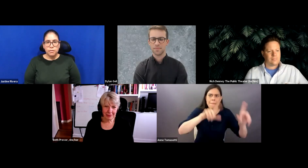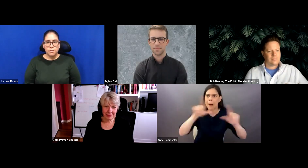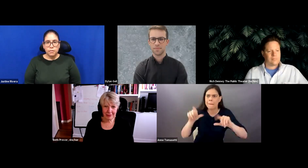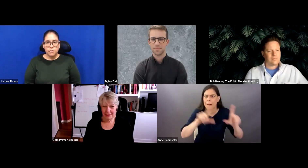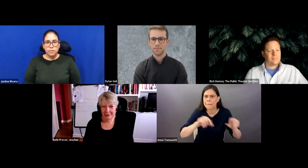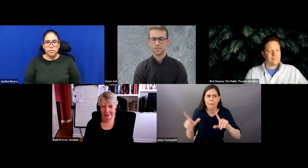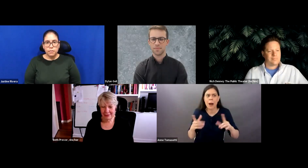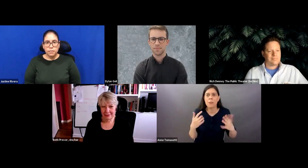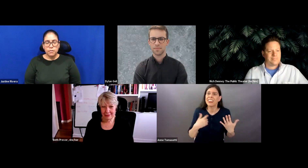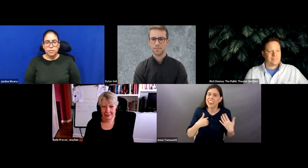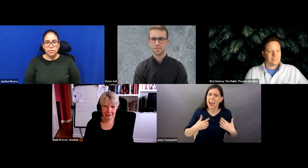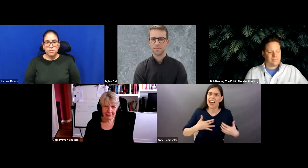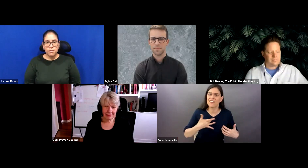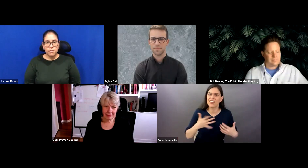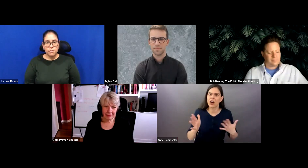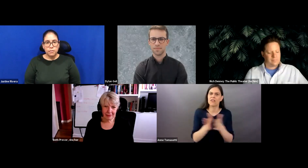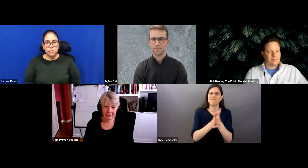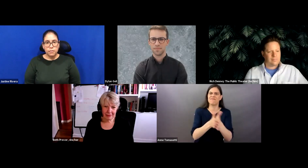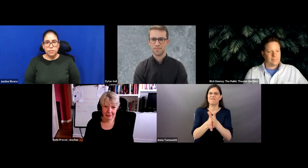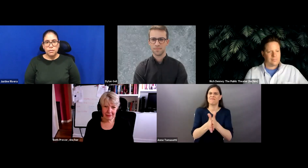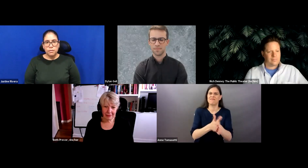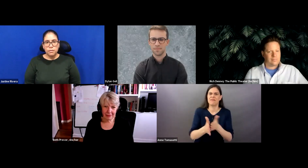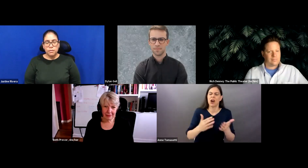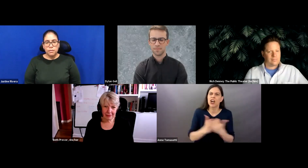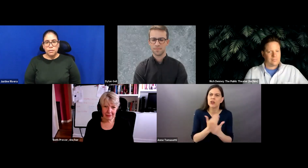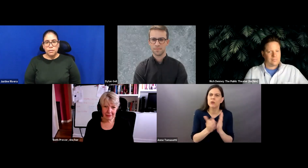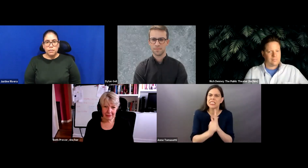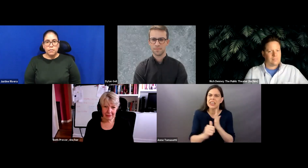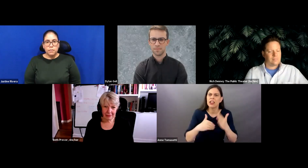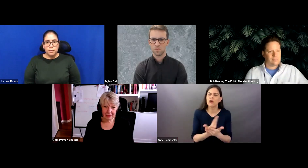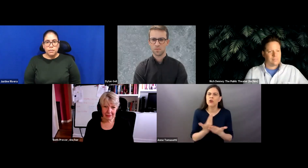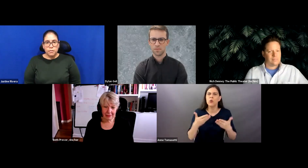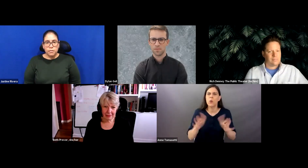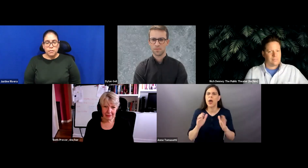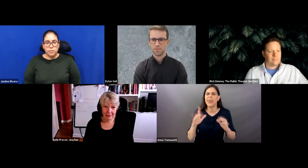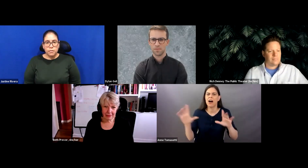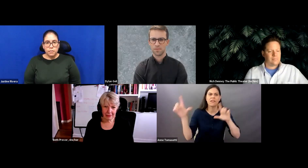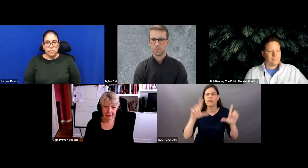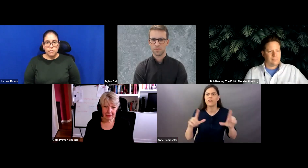do we record everything, and we didn't have to worry about a lot of it. But I was ready, I was ready to take on these